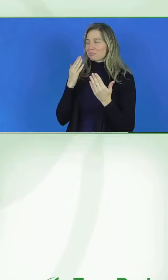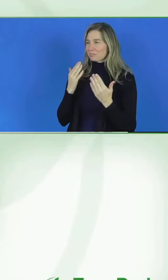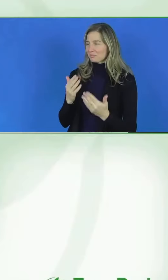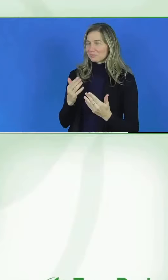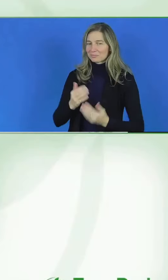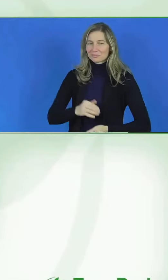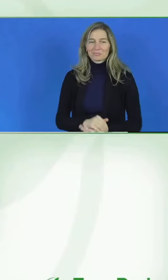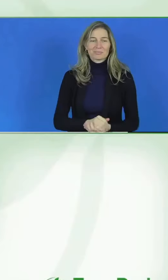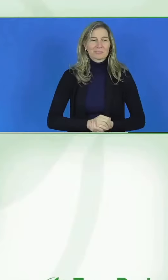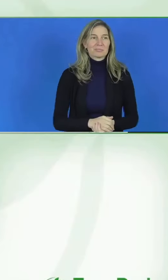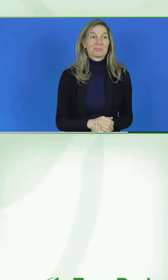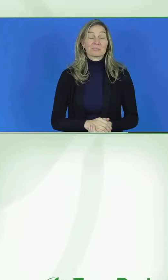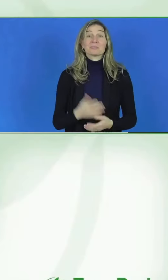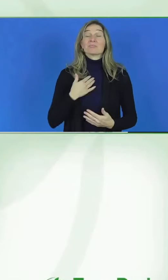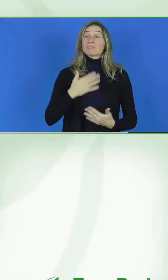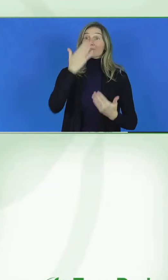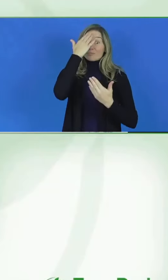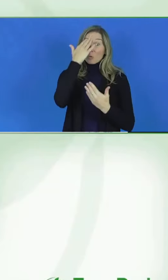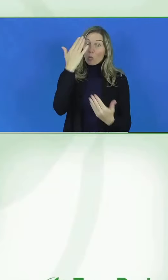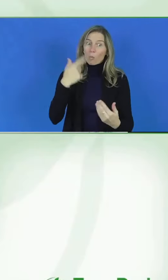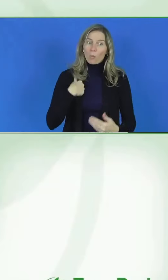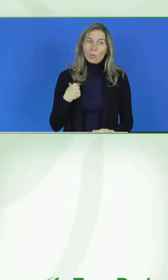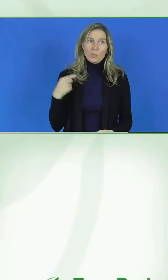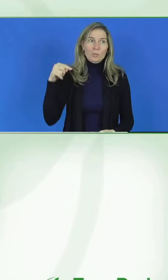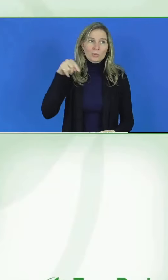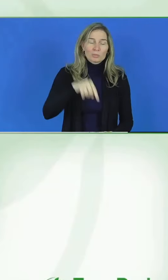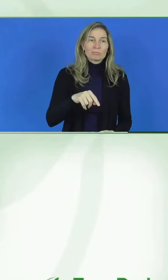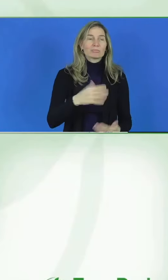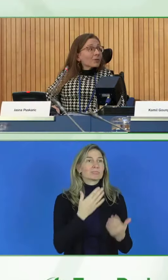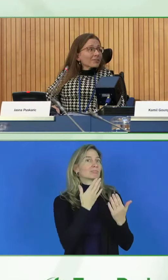honoured to have this award.